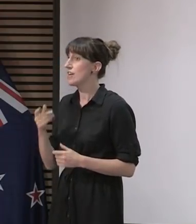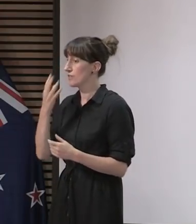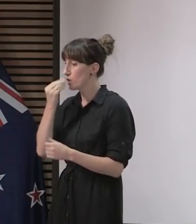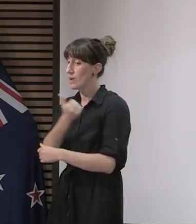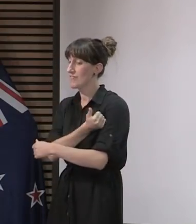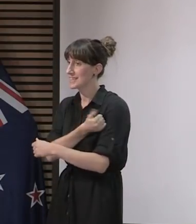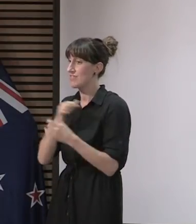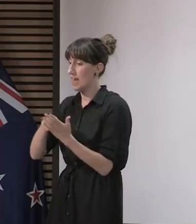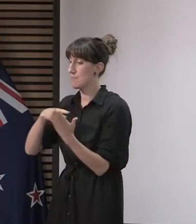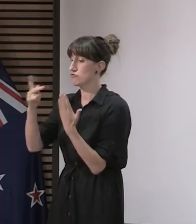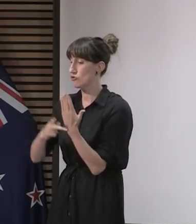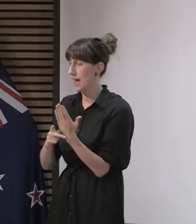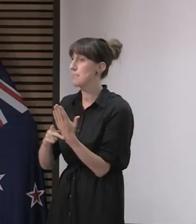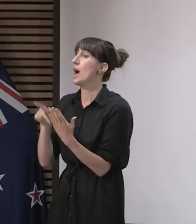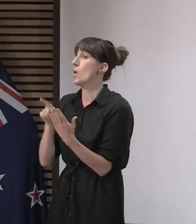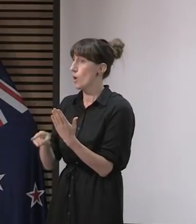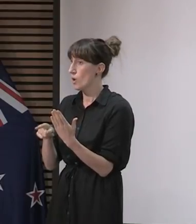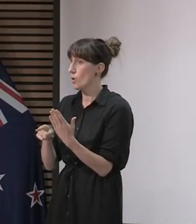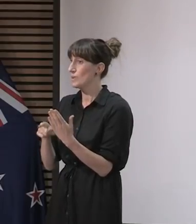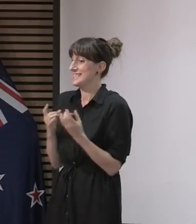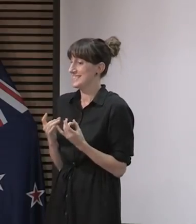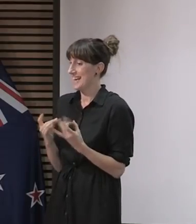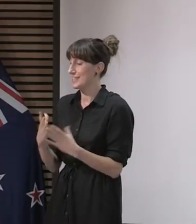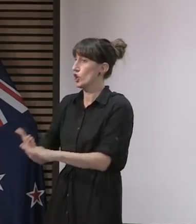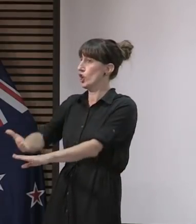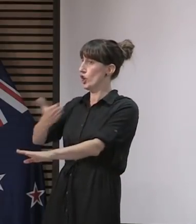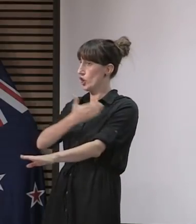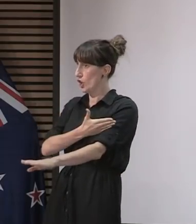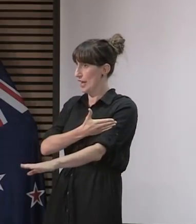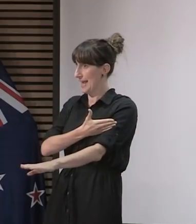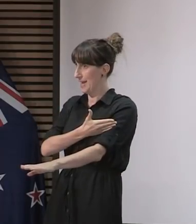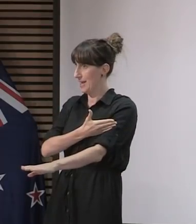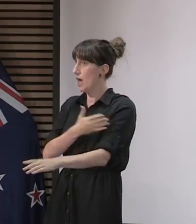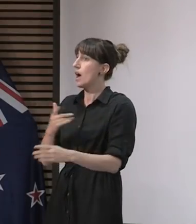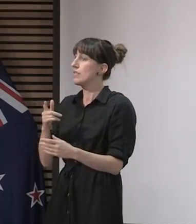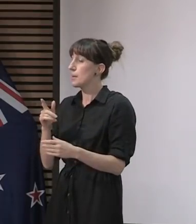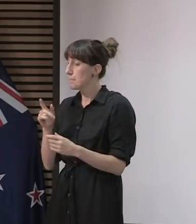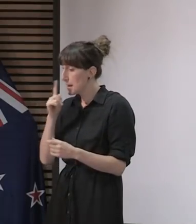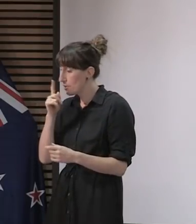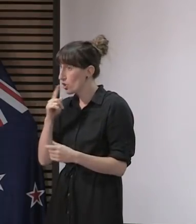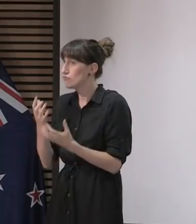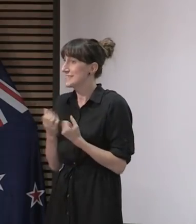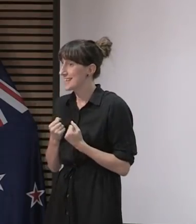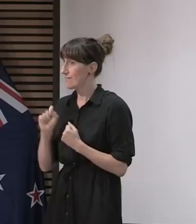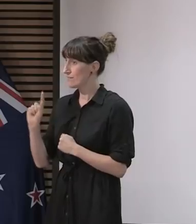If I could finish - we prioritised those at the greatest risk, older New Zealanders, pregnant